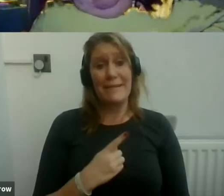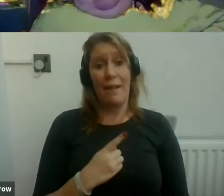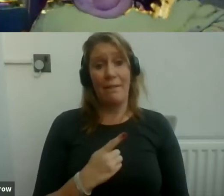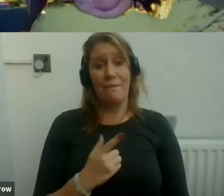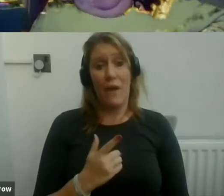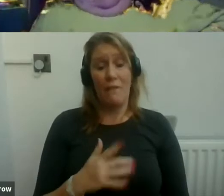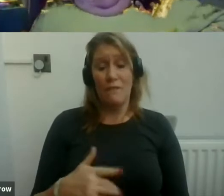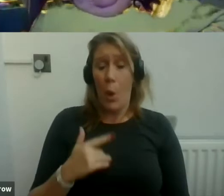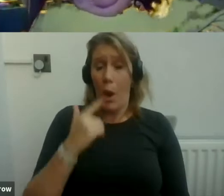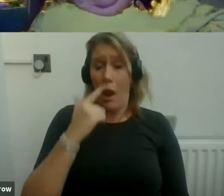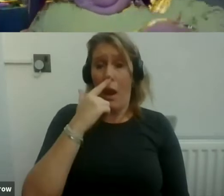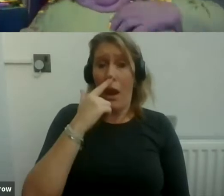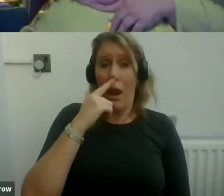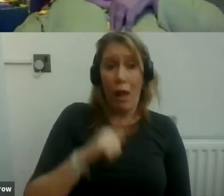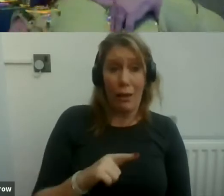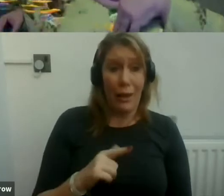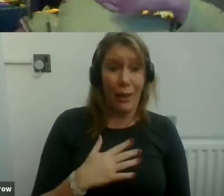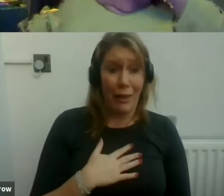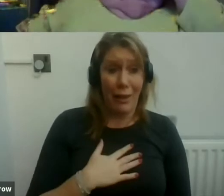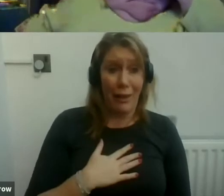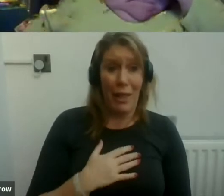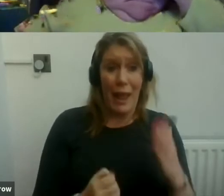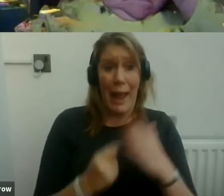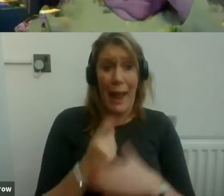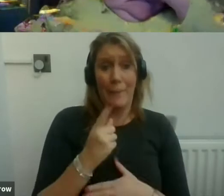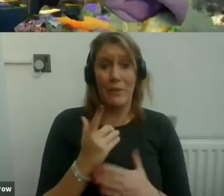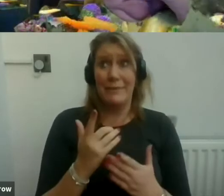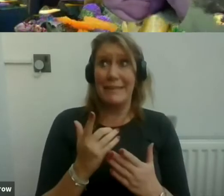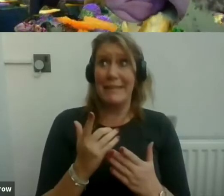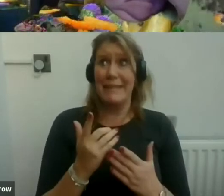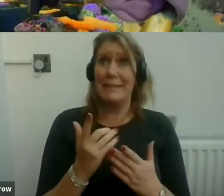incredibly lucky this happened in such